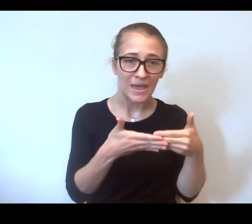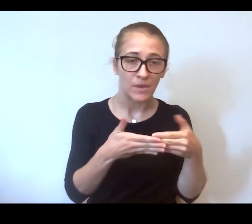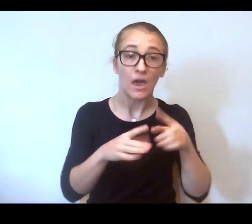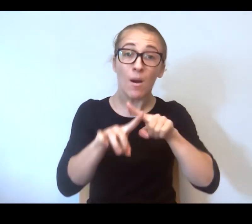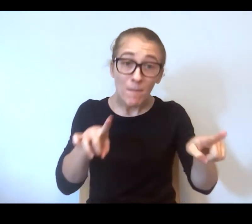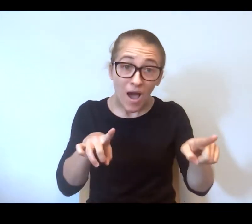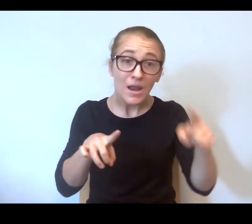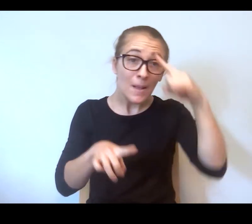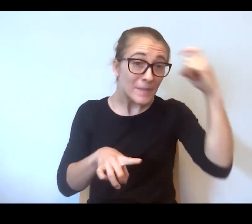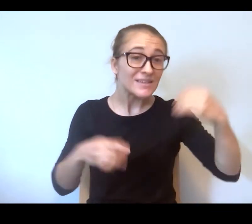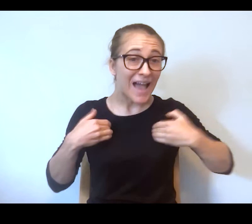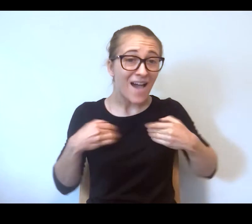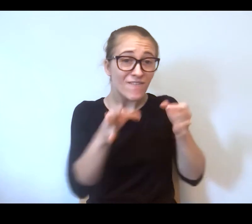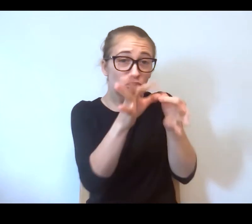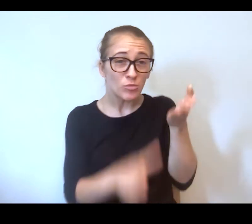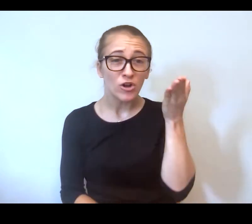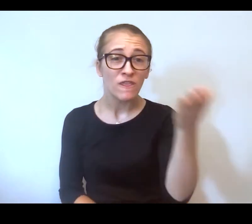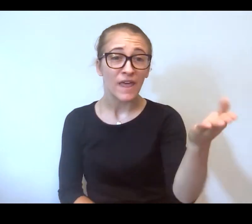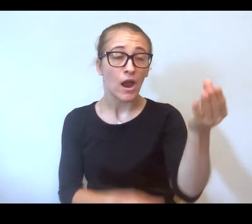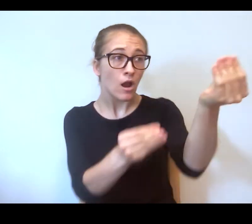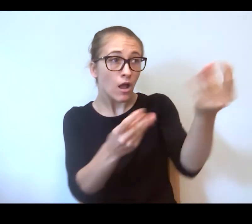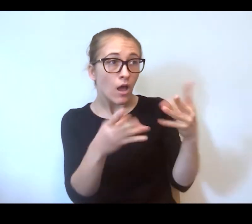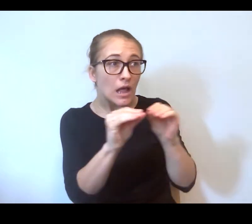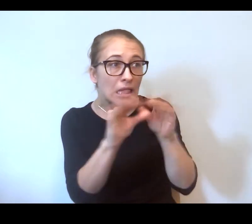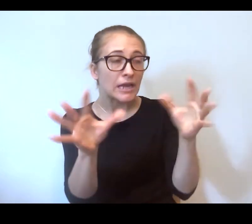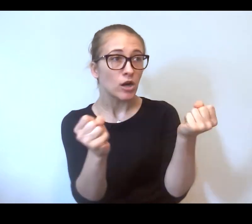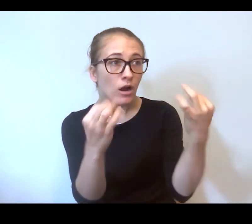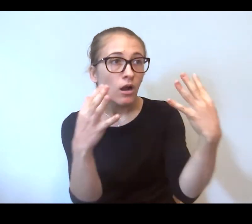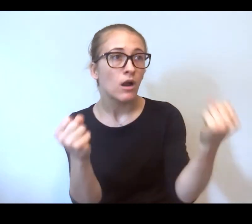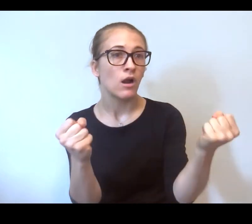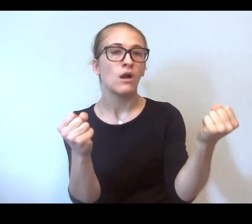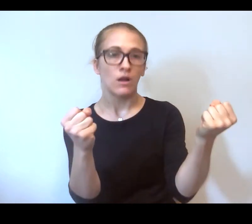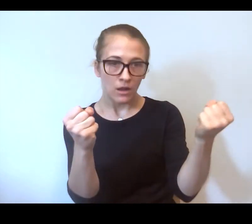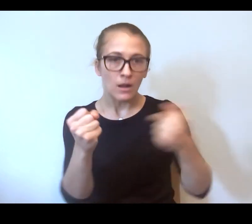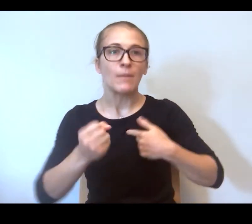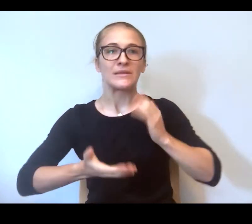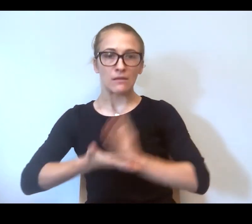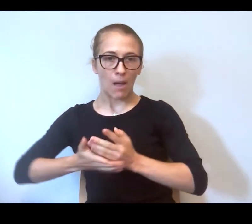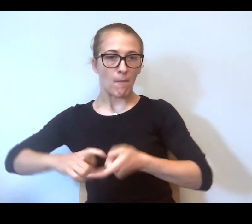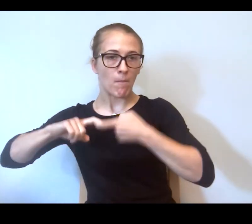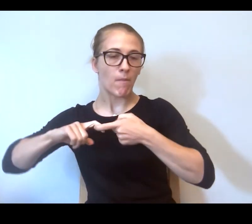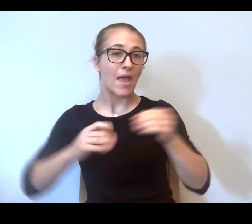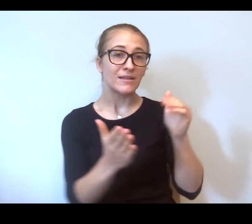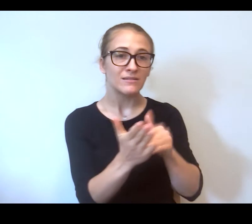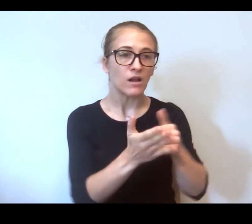unborn child at that time. But because I had the access, I knew to stop pushing and a doctor was able to check in how thing